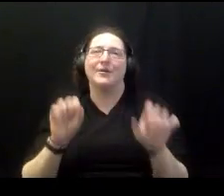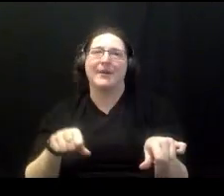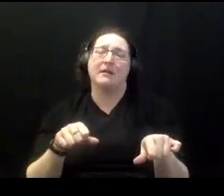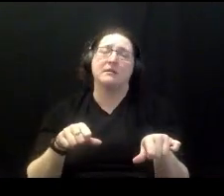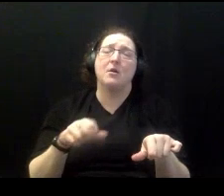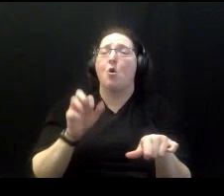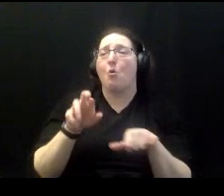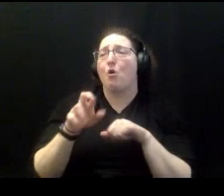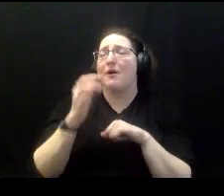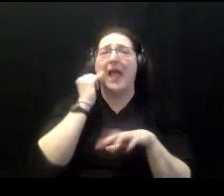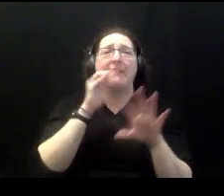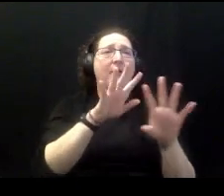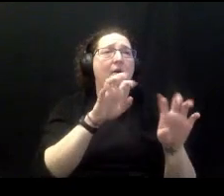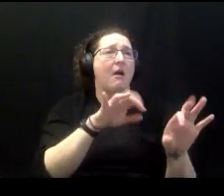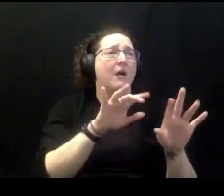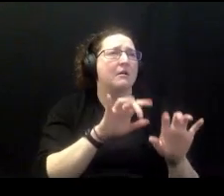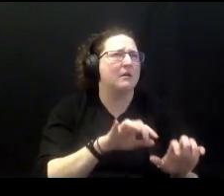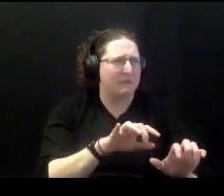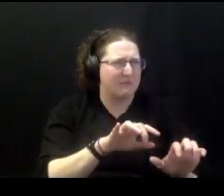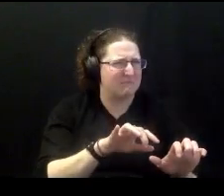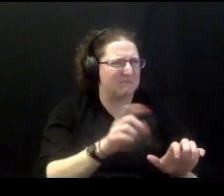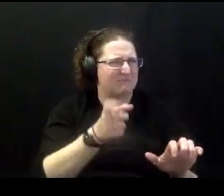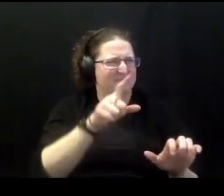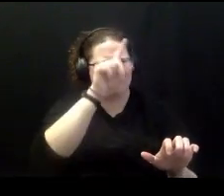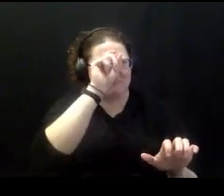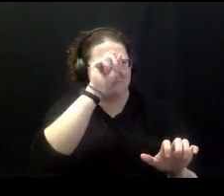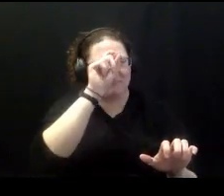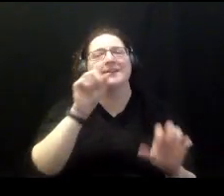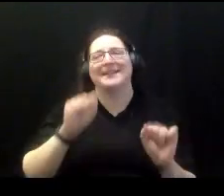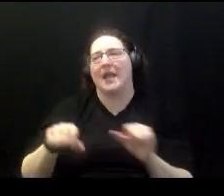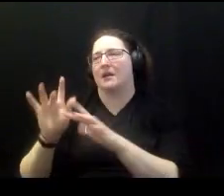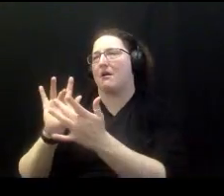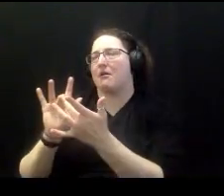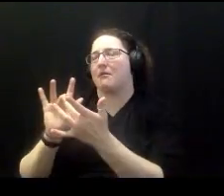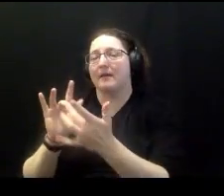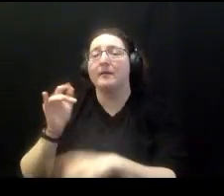work through the survey, please don't hesitate to reach out. Similarly, if you have any difficulties